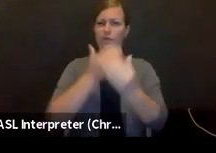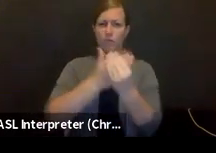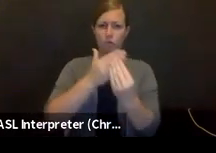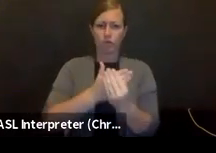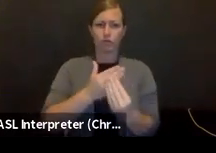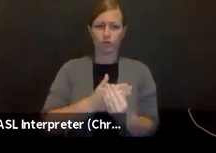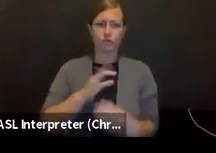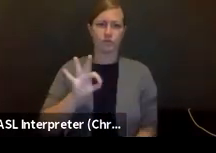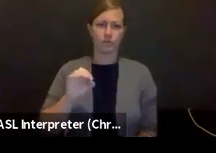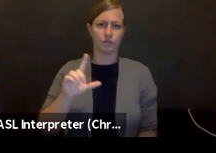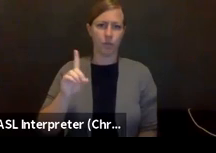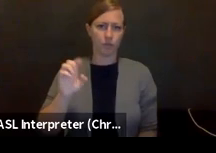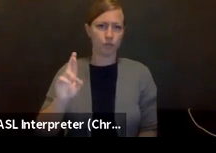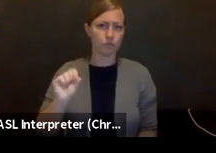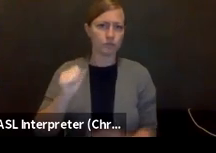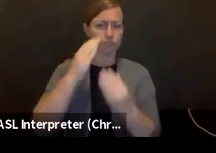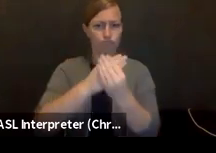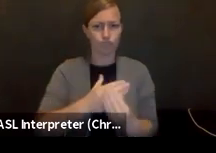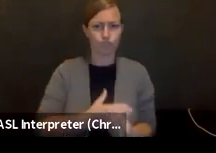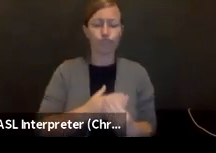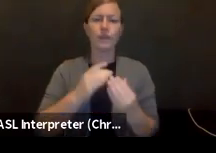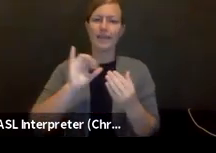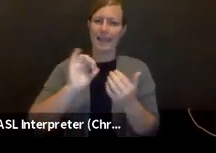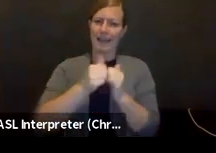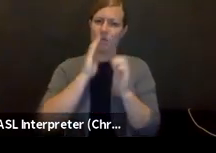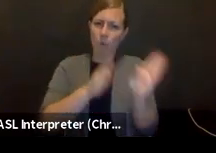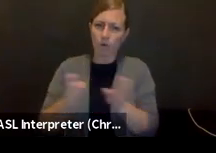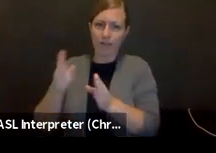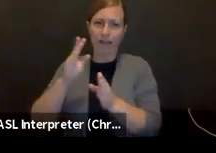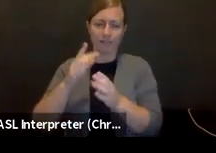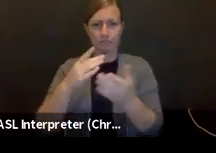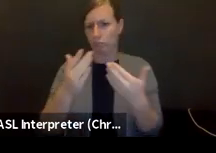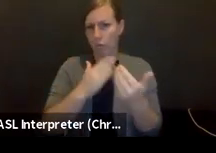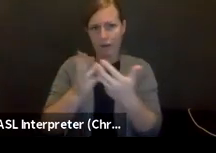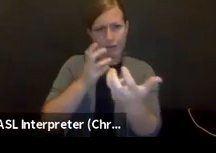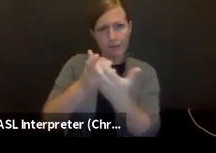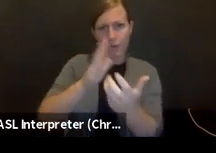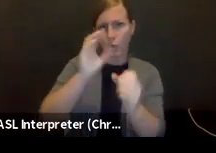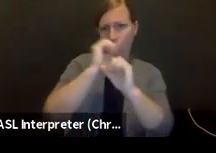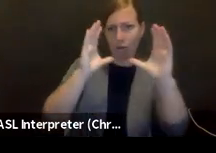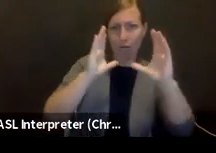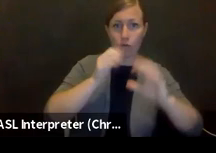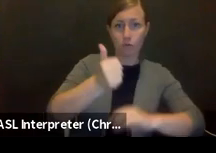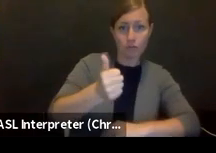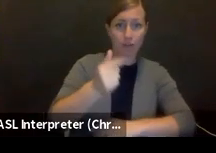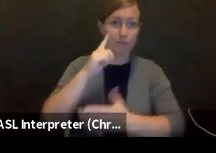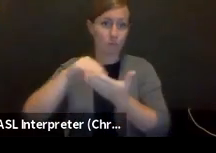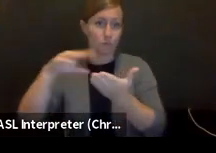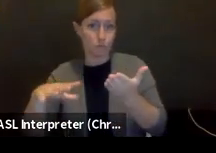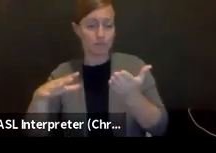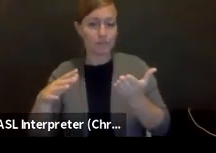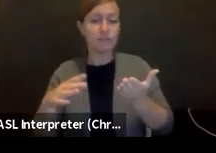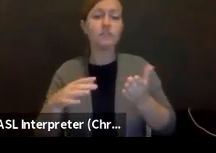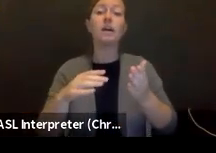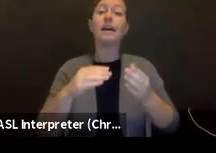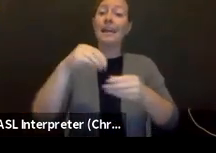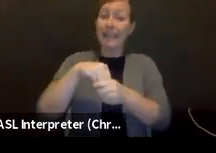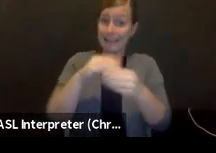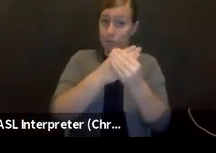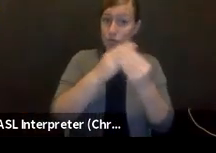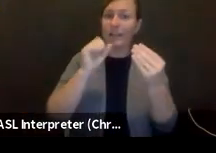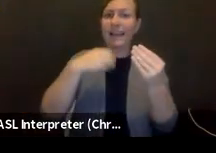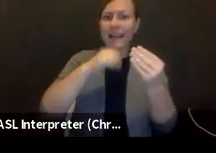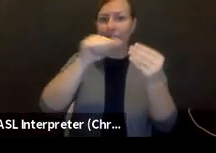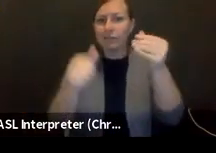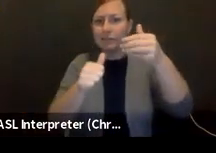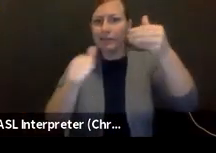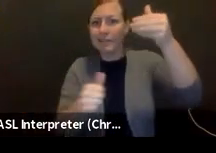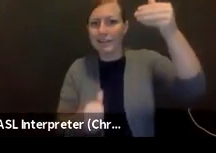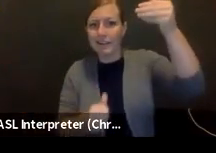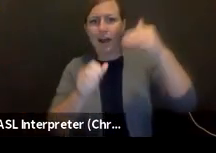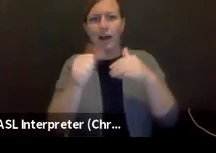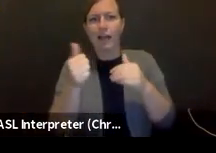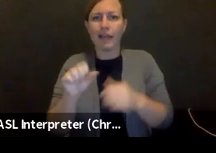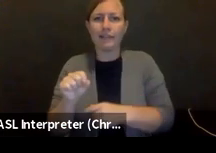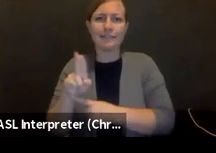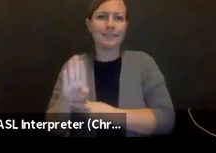ESD 189 - Amy Colburn: In whatever way makes sense for you and your students. So within folders. You can also have sub folders. So if I click on unit one and I didn't wasn't very creative, but I just called it so folder one so